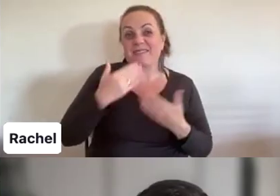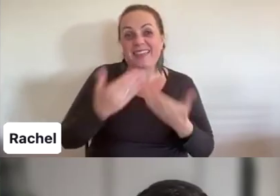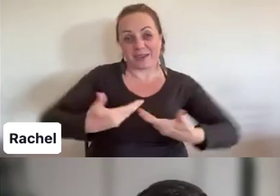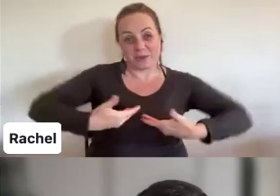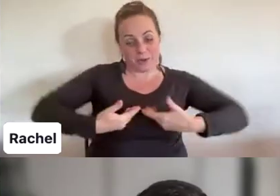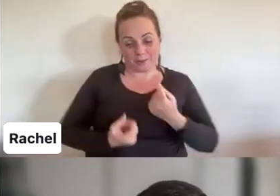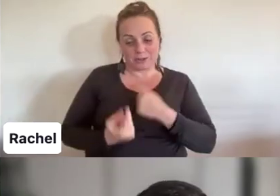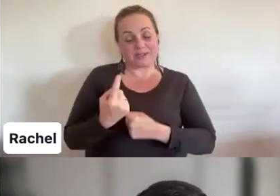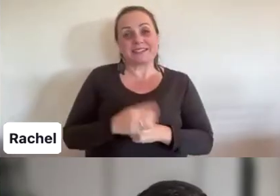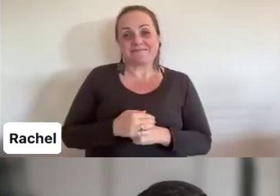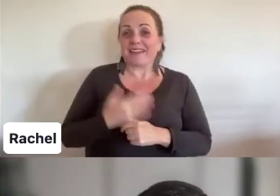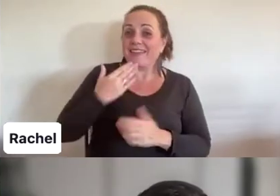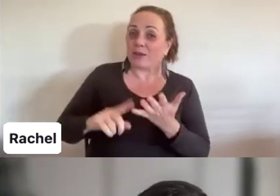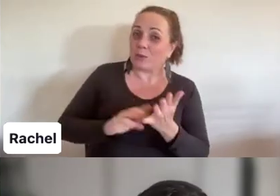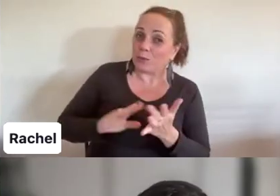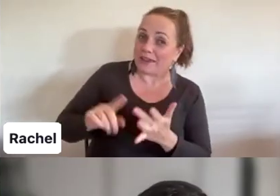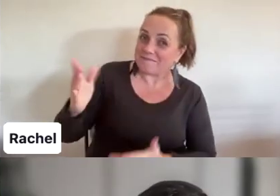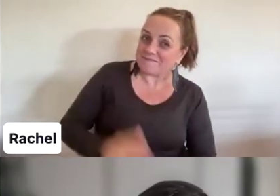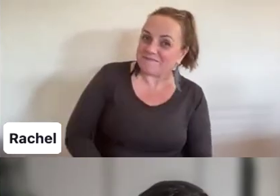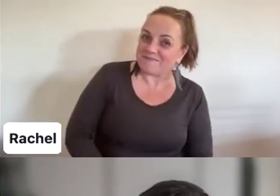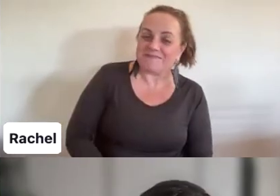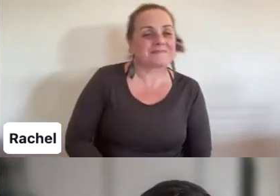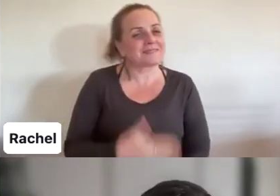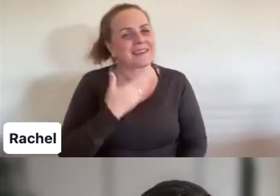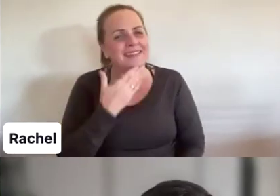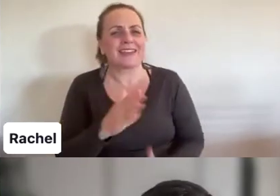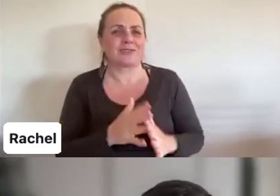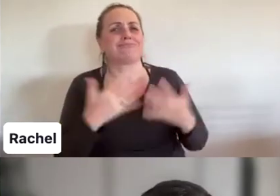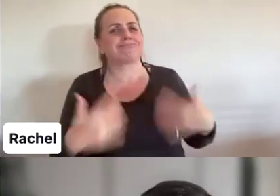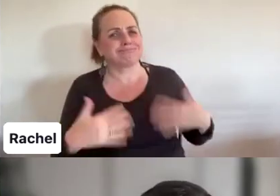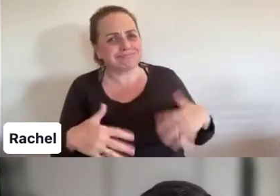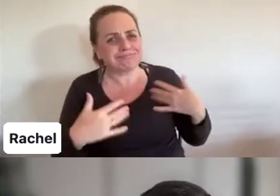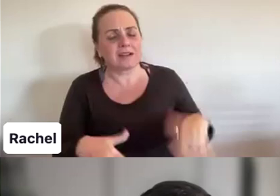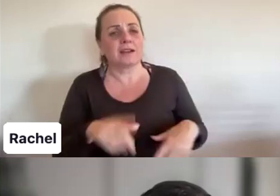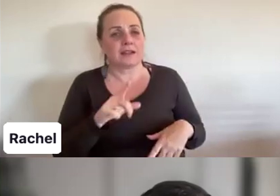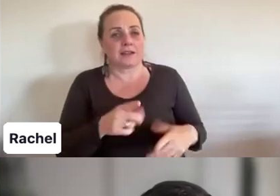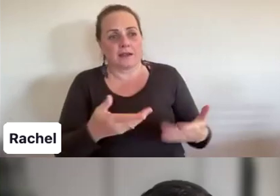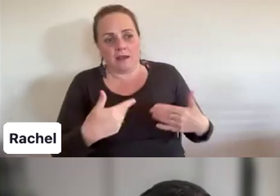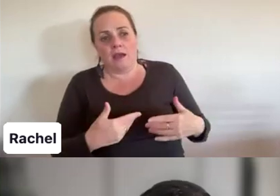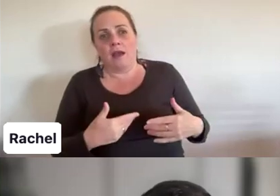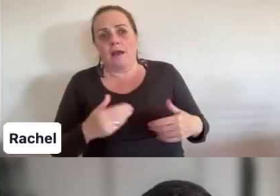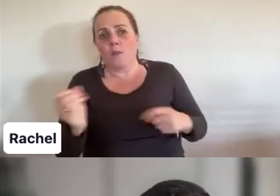thank you Umi. Kia ora Nick. Thank you so much for highlighting important challenges and some of the